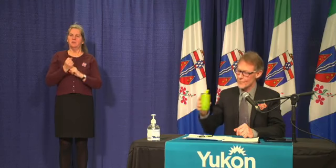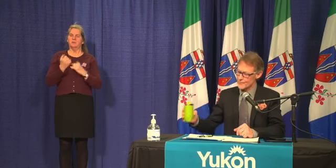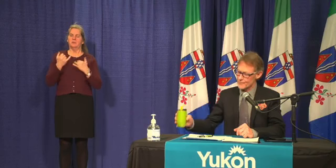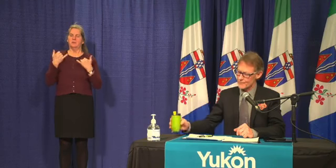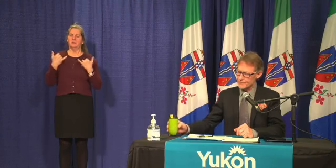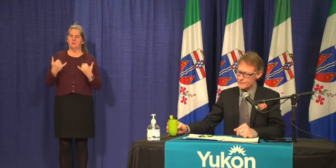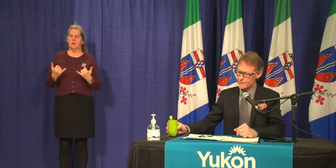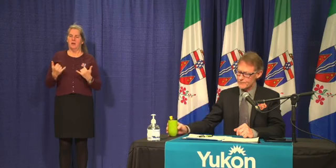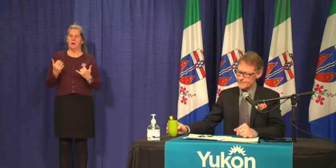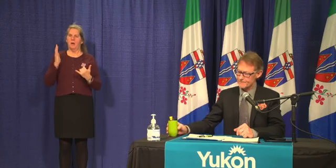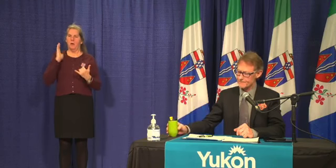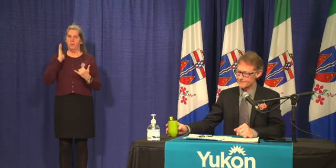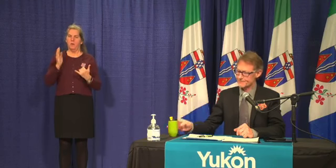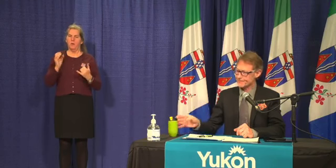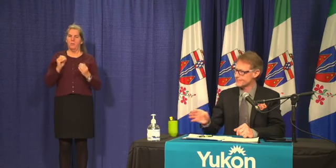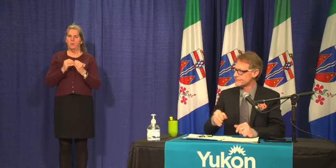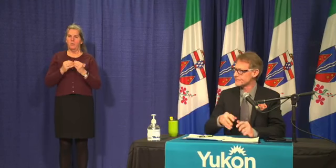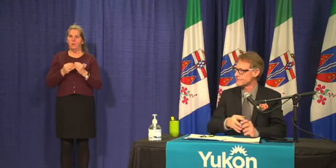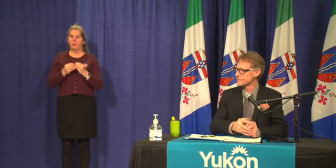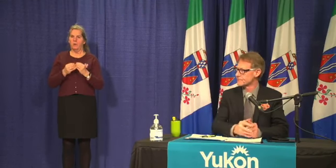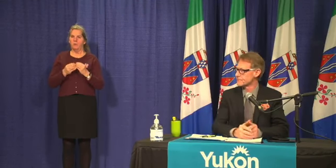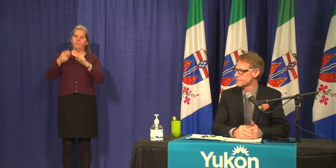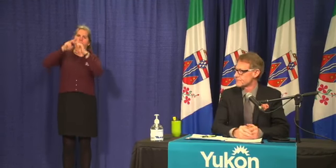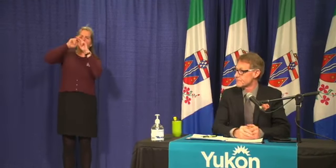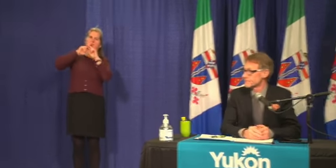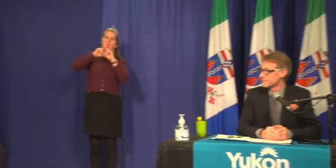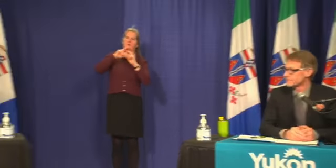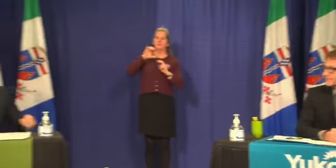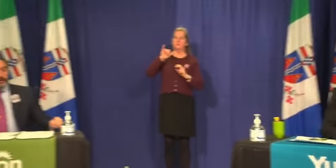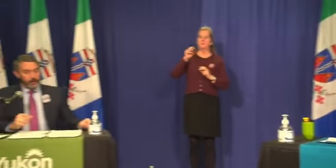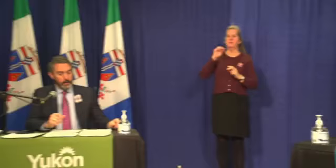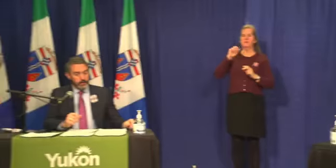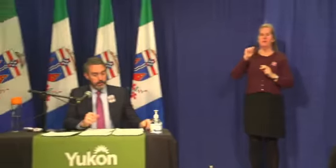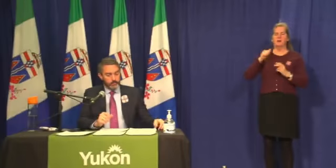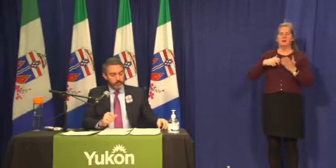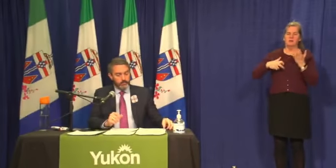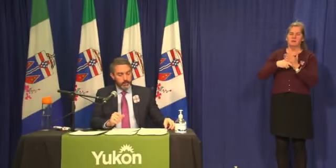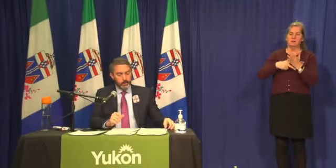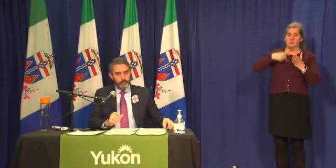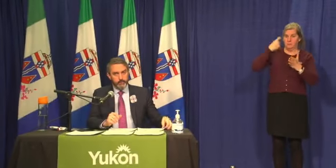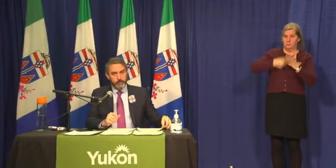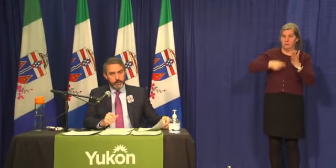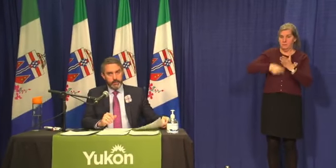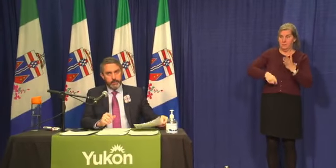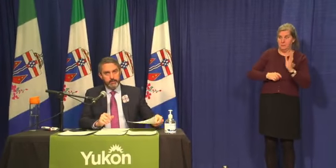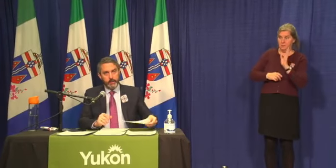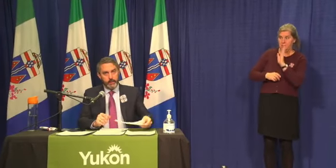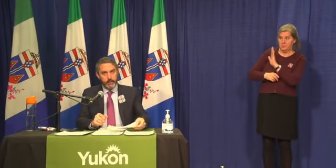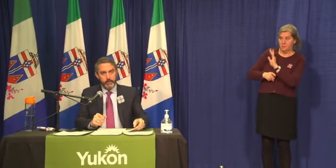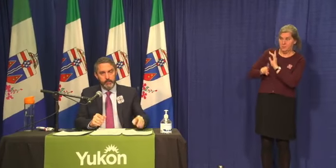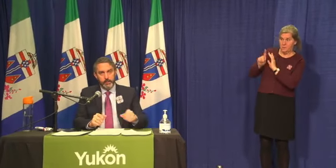OF INFRACTIONS? WE ARE, AS I SAID IN MY